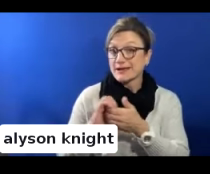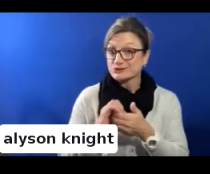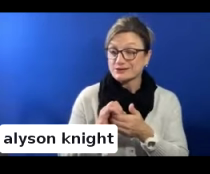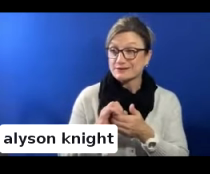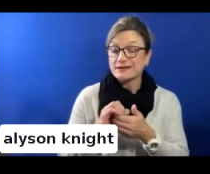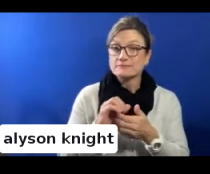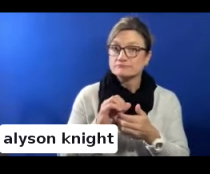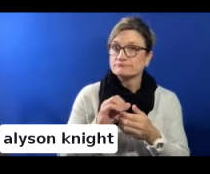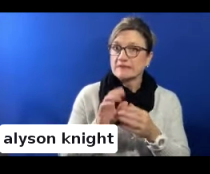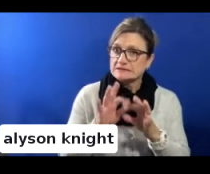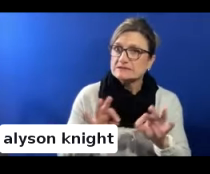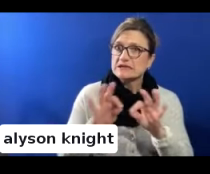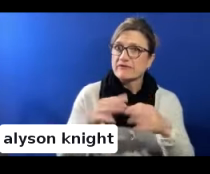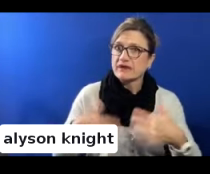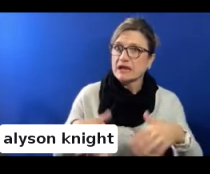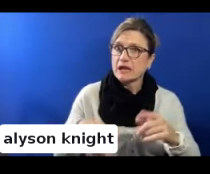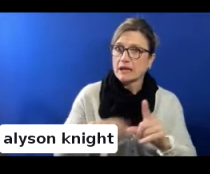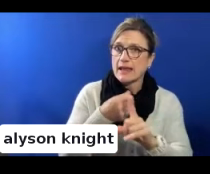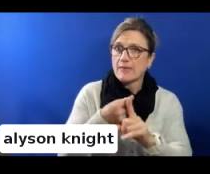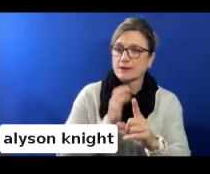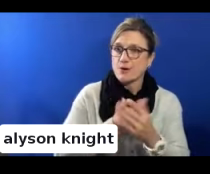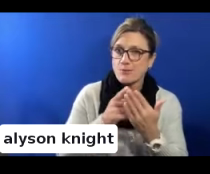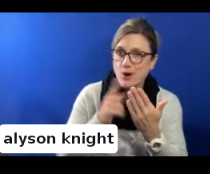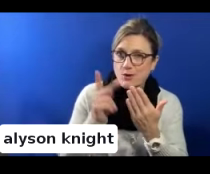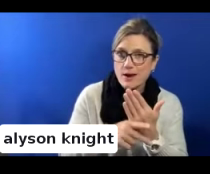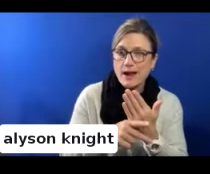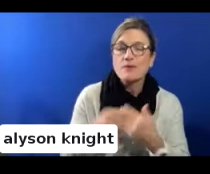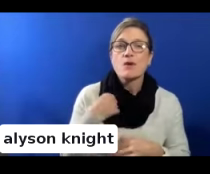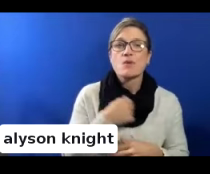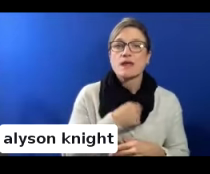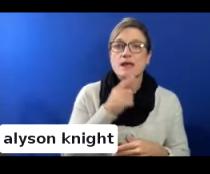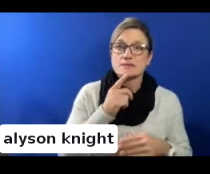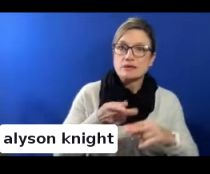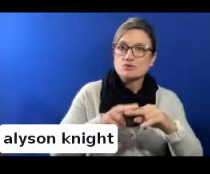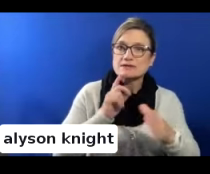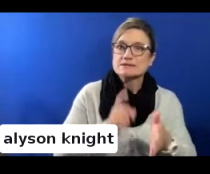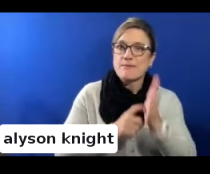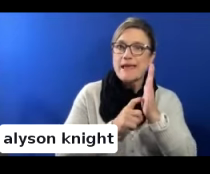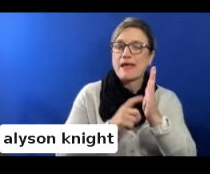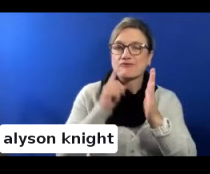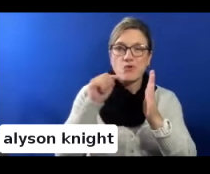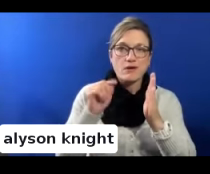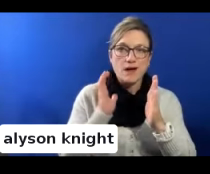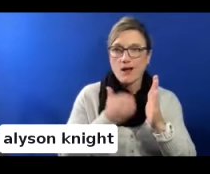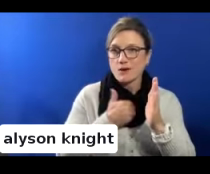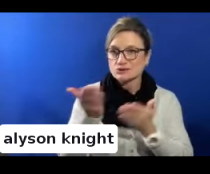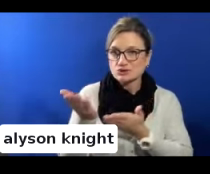impact on our program by increasing demand for services we provide.